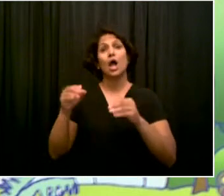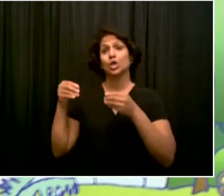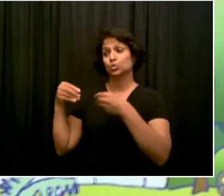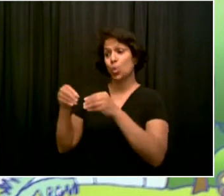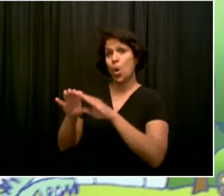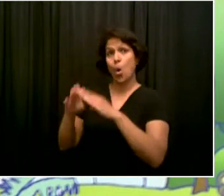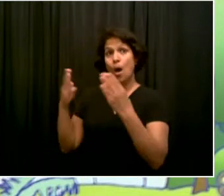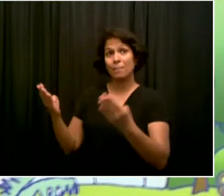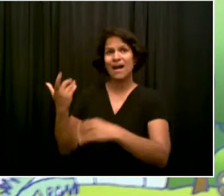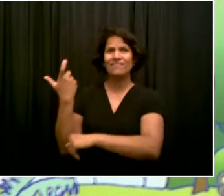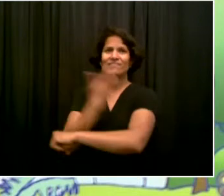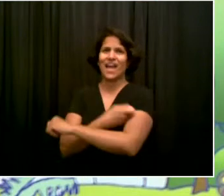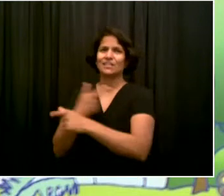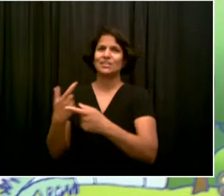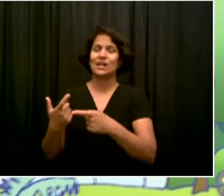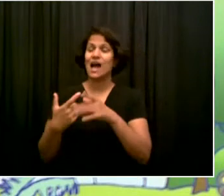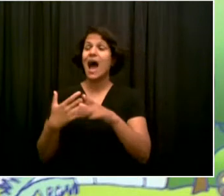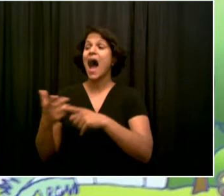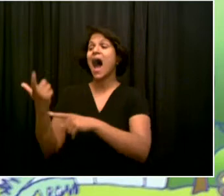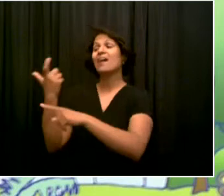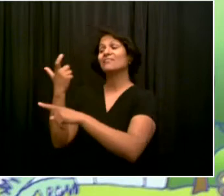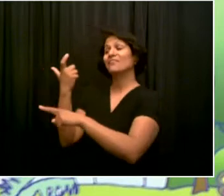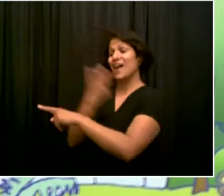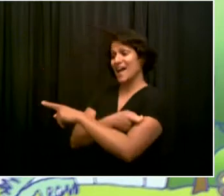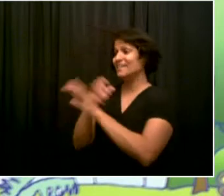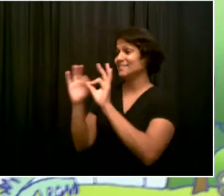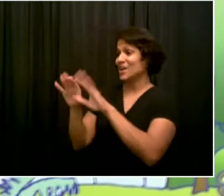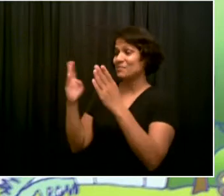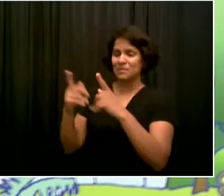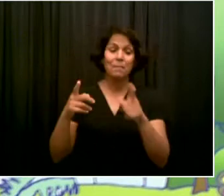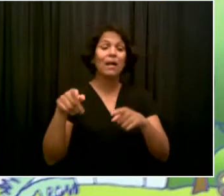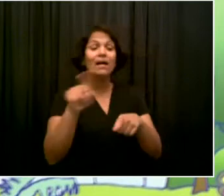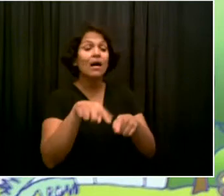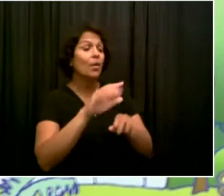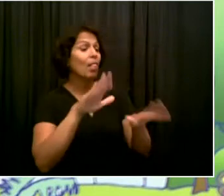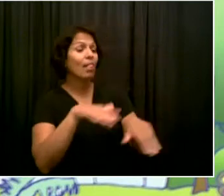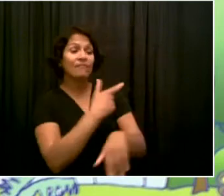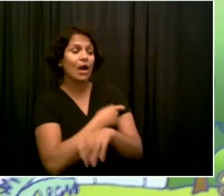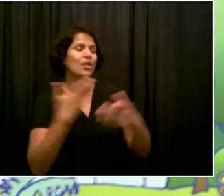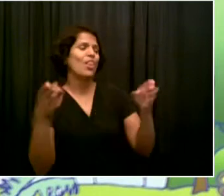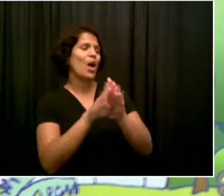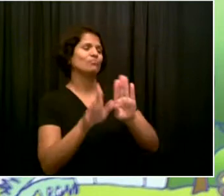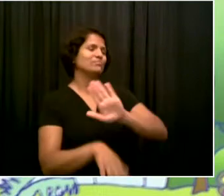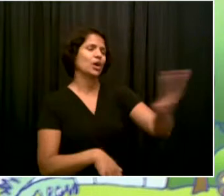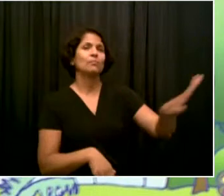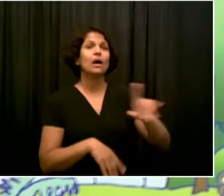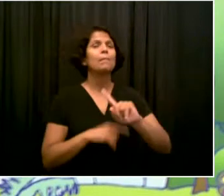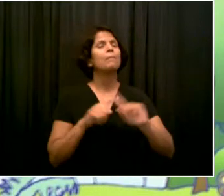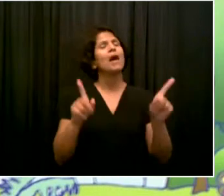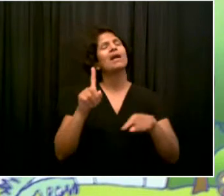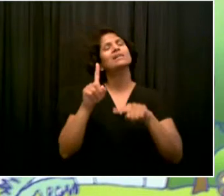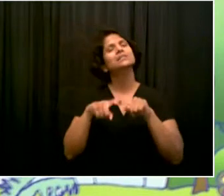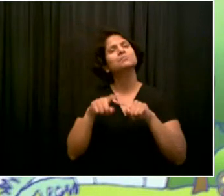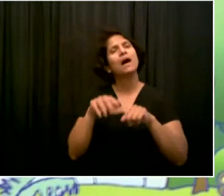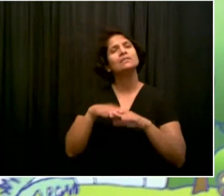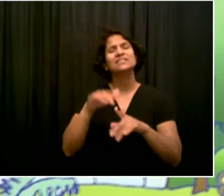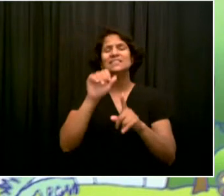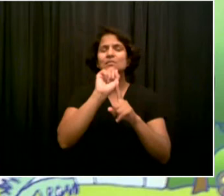ACCLIMATED AND OBVIOUSLY HE'LL BE VERY MUCH INTERACTIVE WITH THE FACTS IN THE DATA THAT PEOPLE